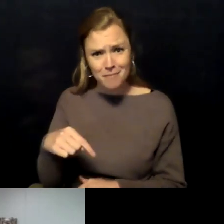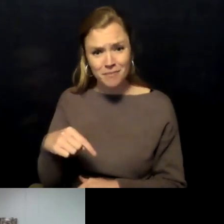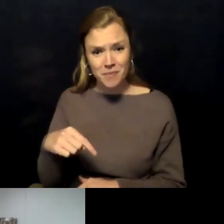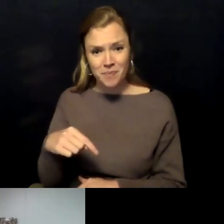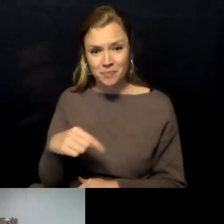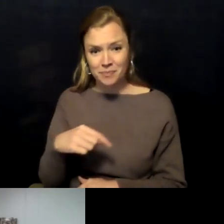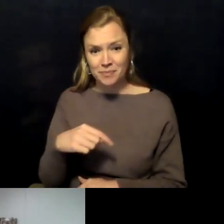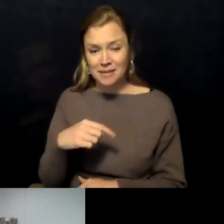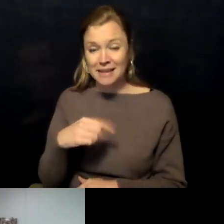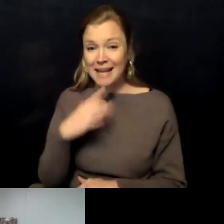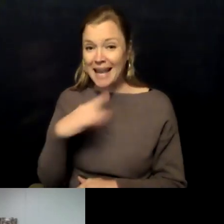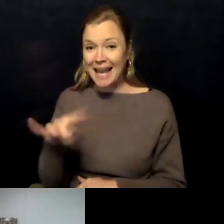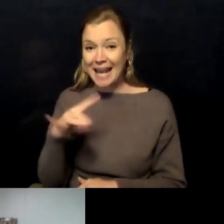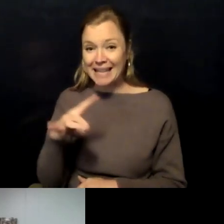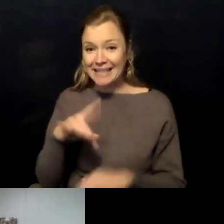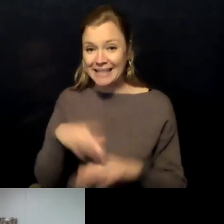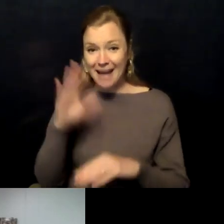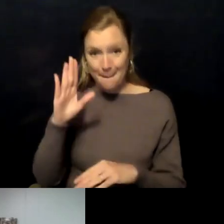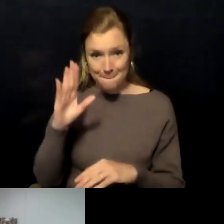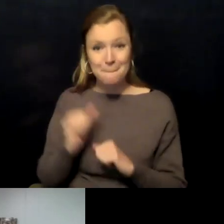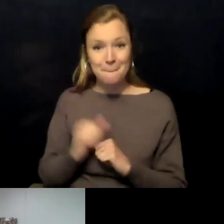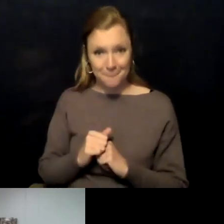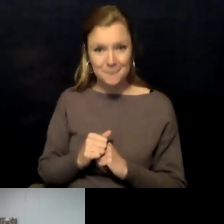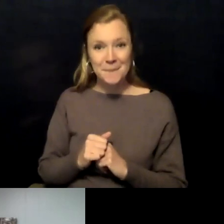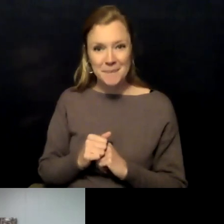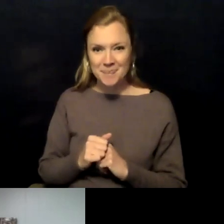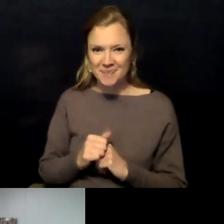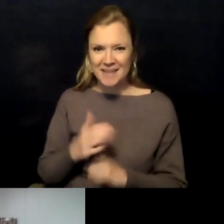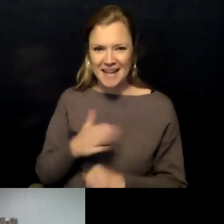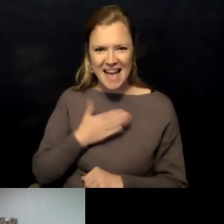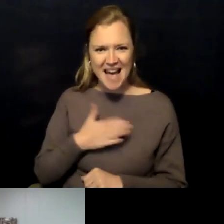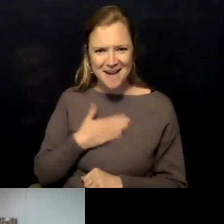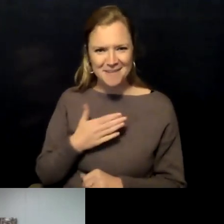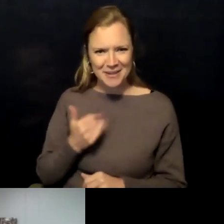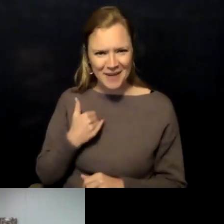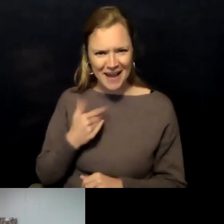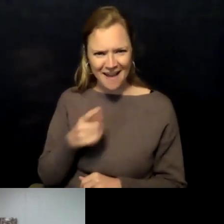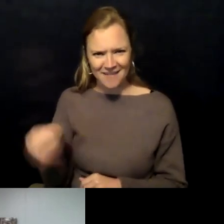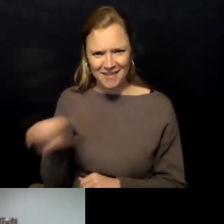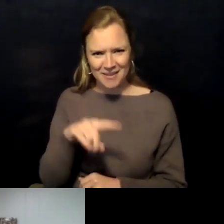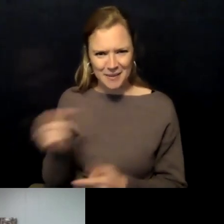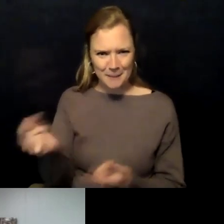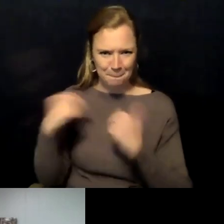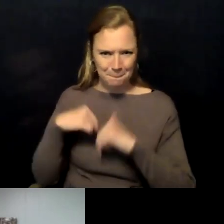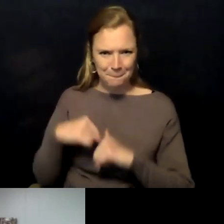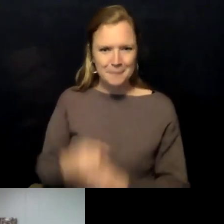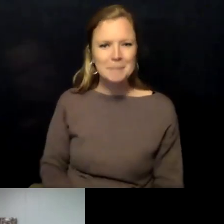us, we're glad glad to see you! [Shellie] Wonderful. Let's see if